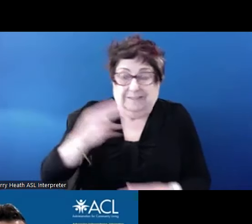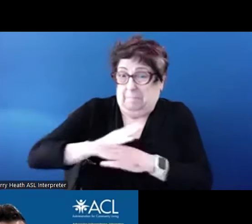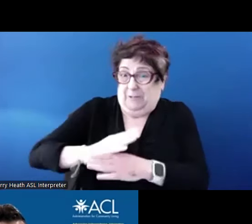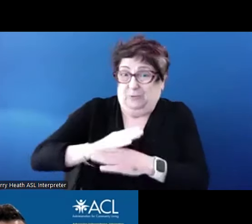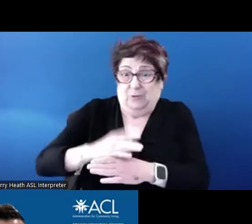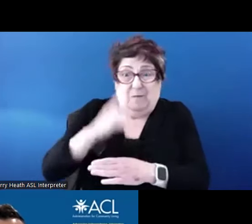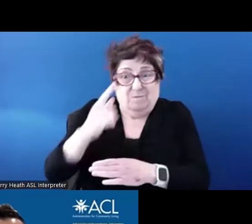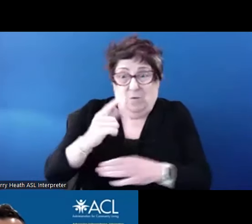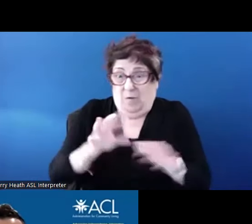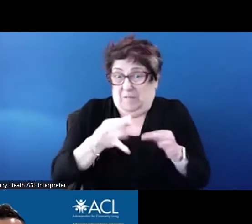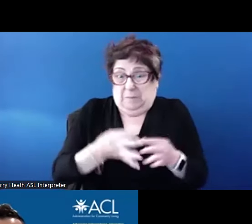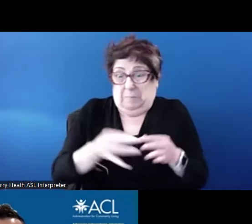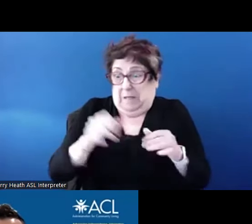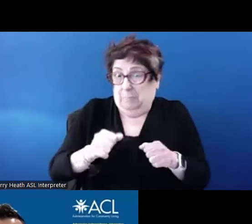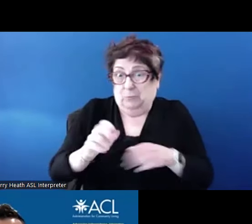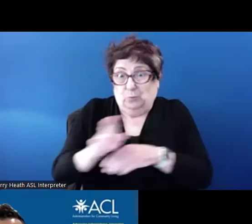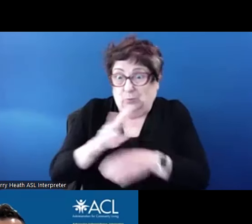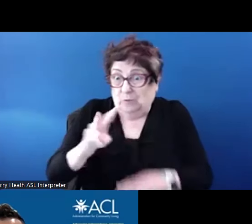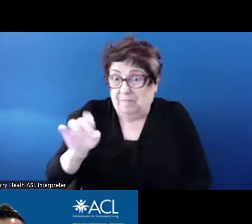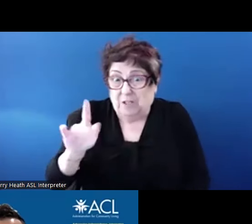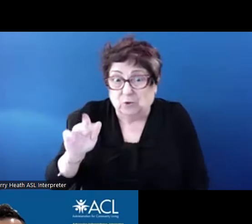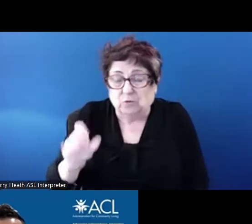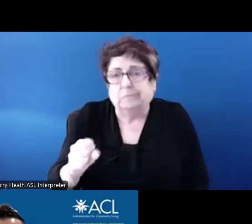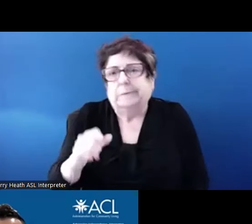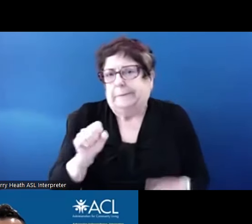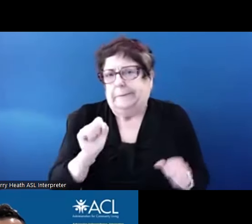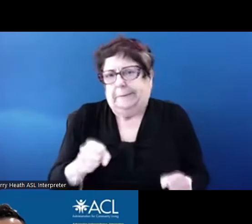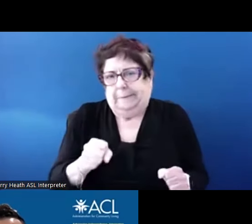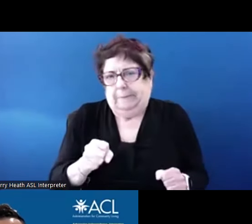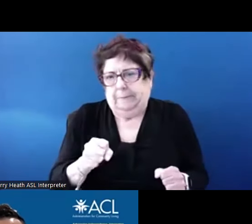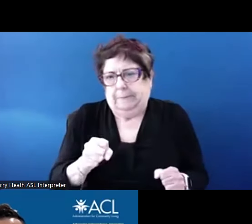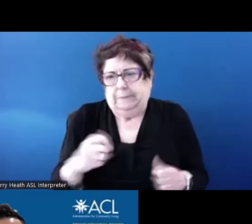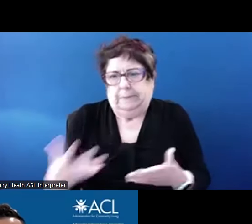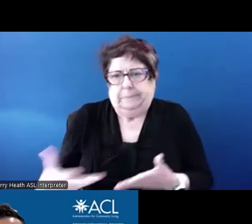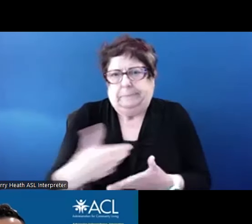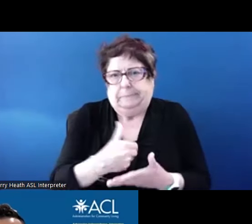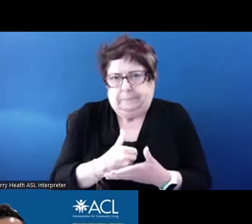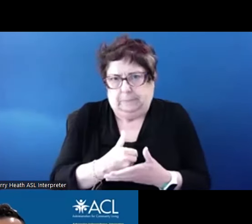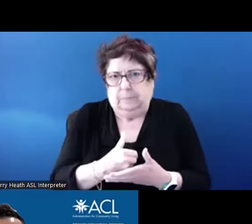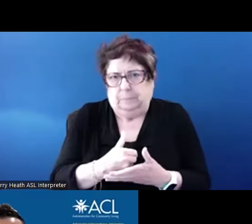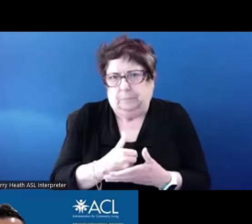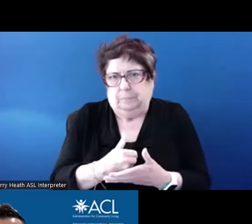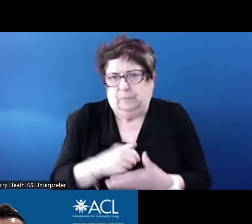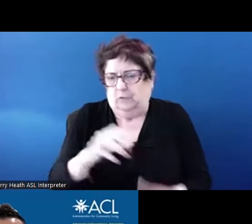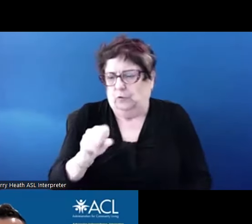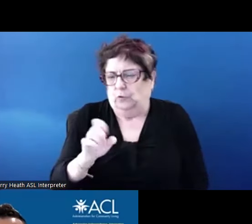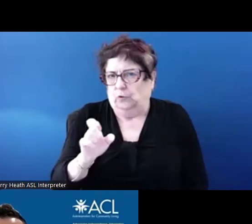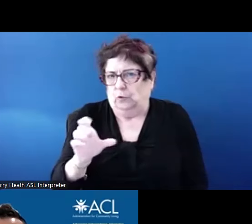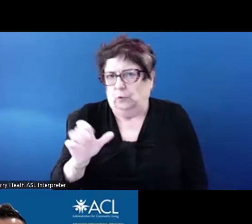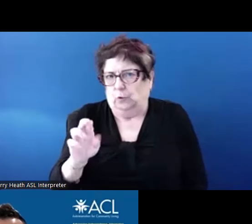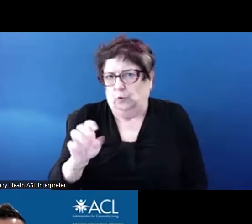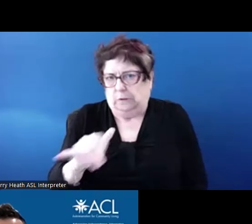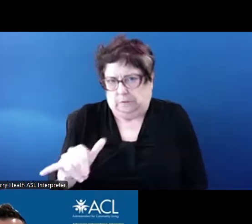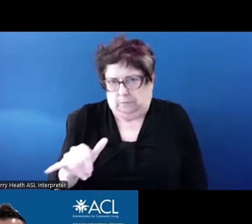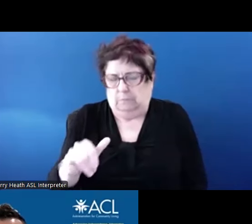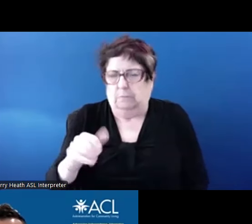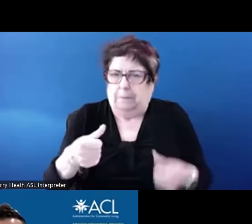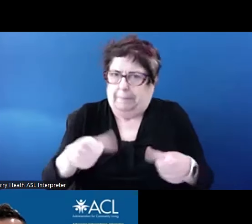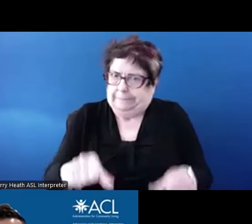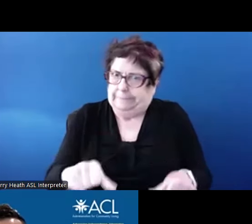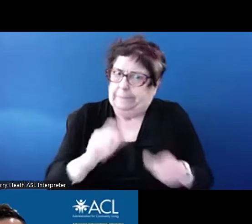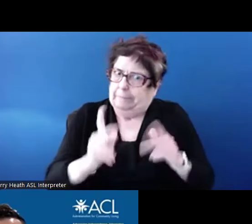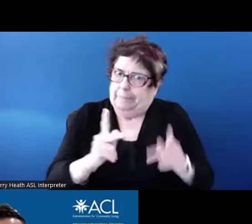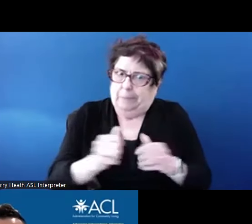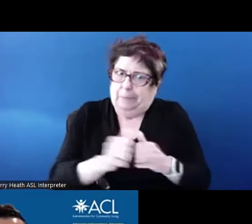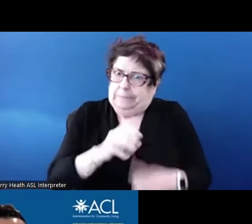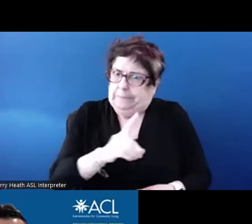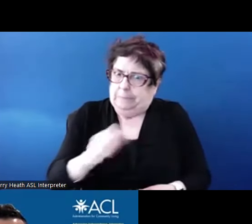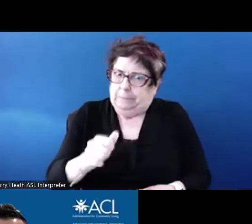deposit or having an income ratio two times the rent for the amount. People receiving SSDI are